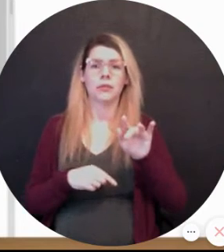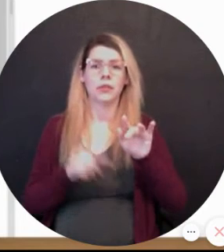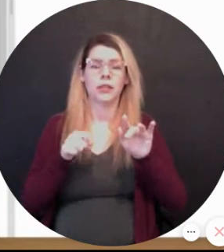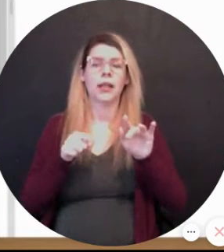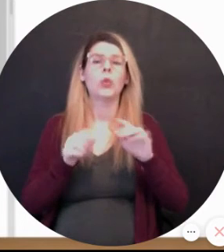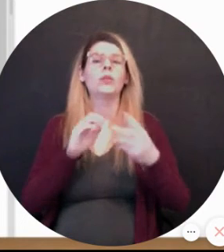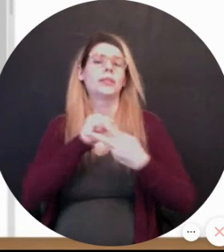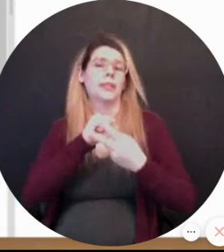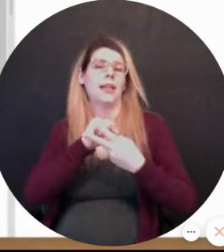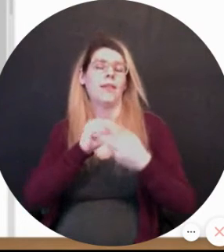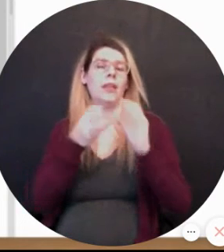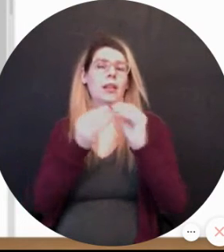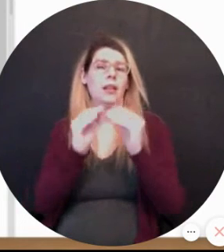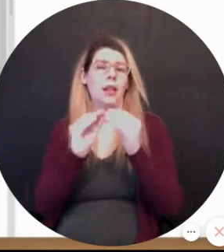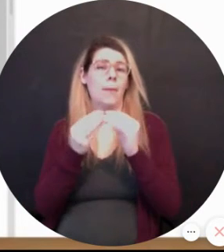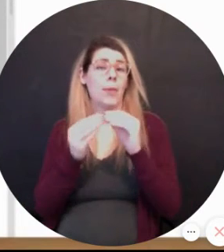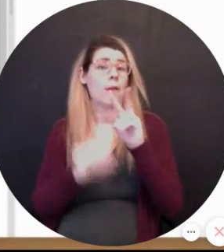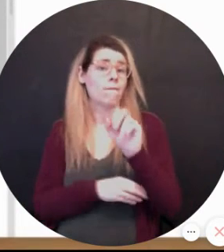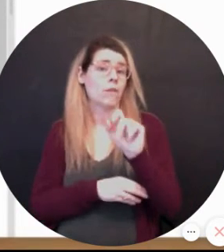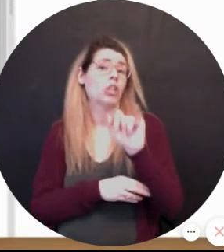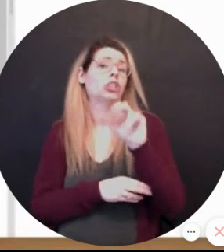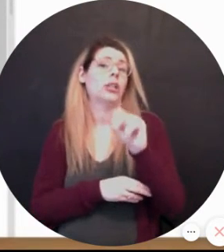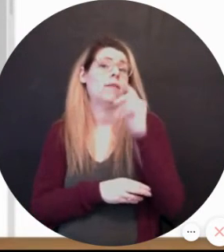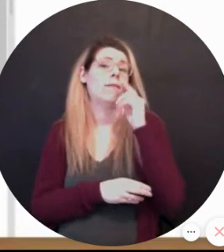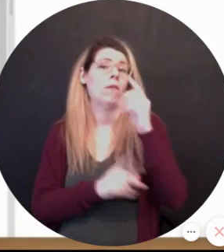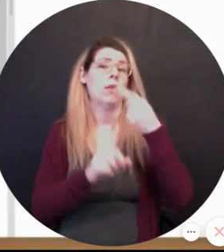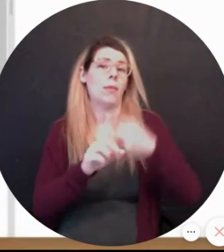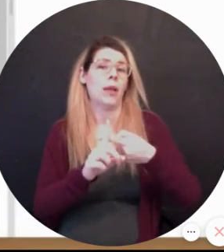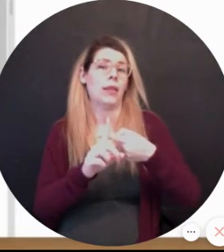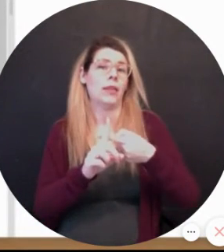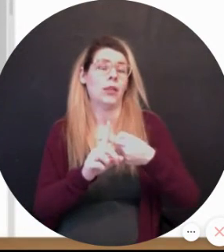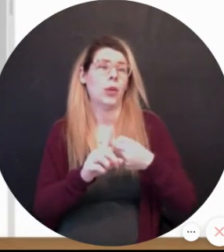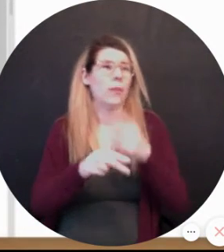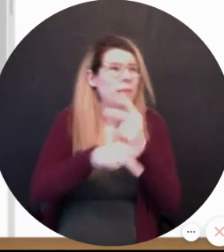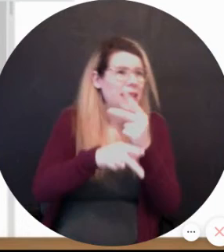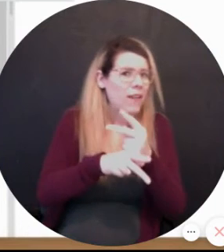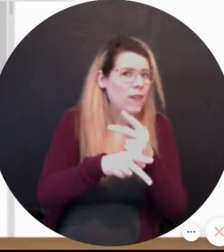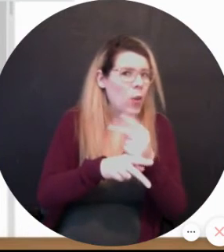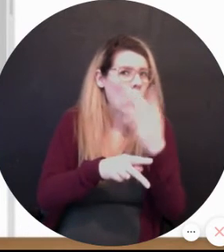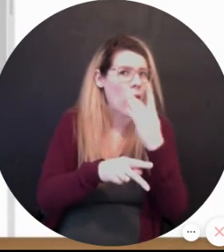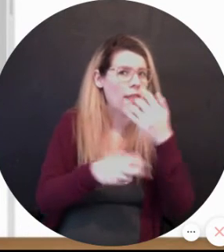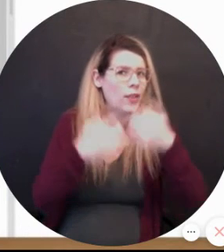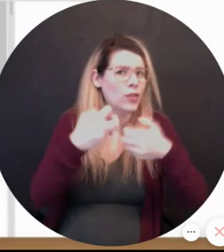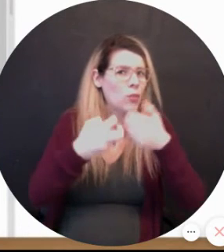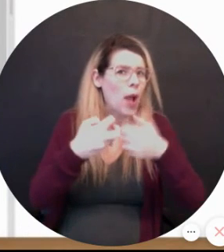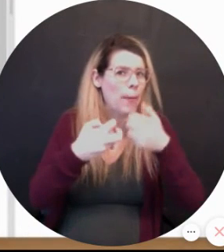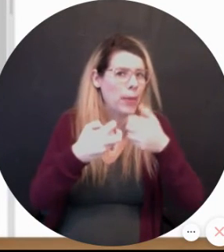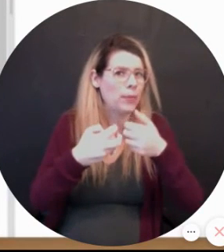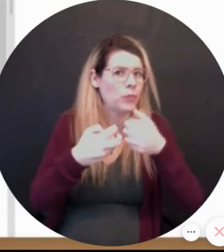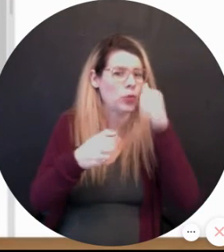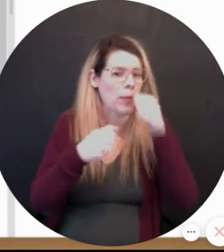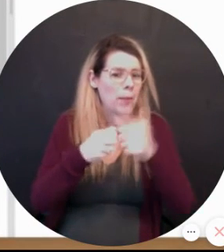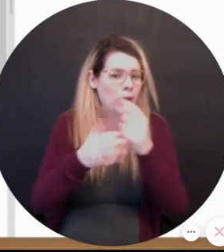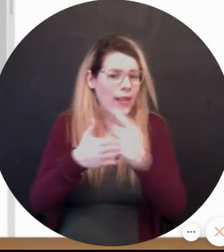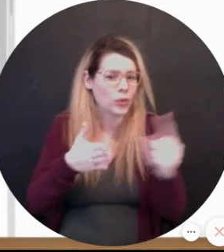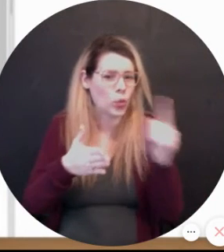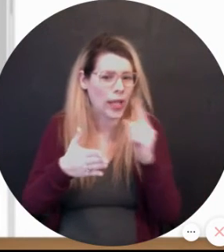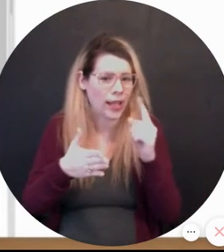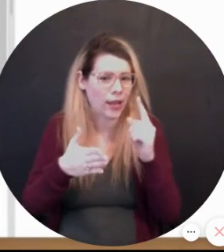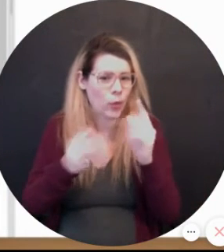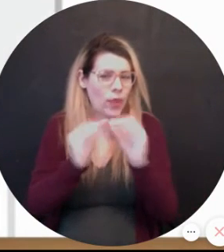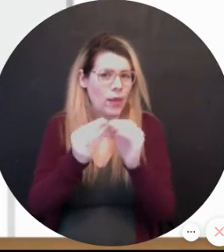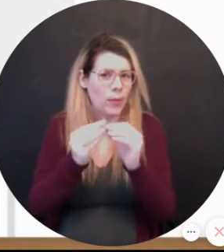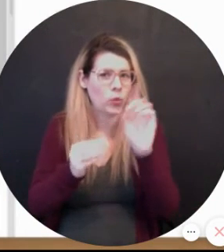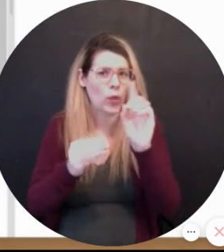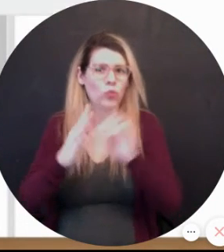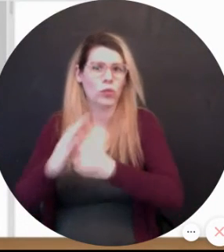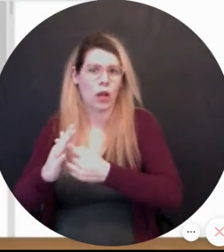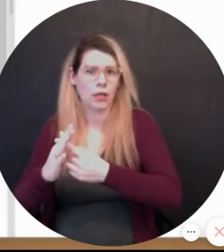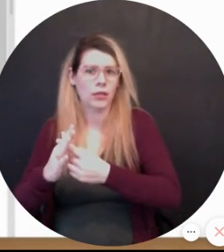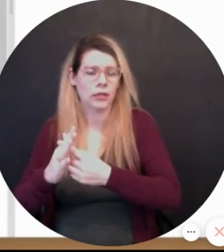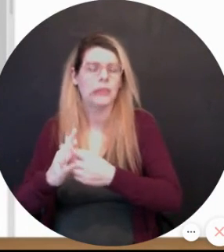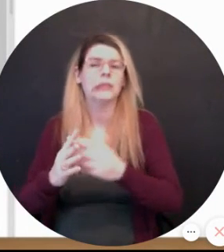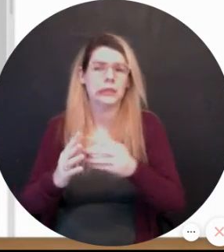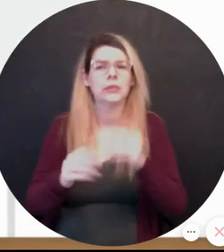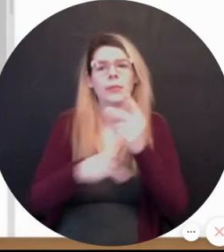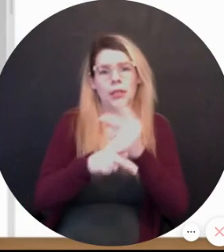how that can be a website issue. Next thing, we add Date associated with today, so it's